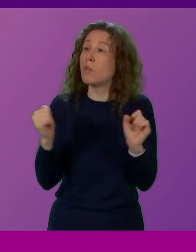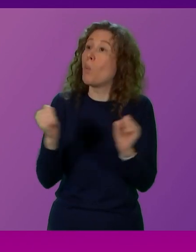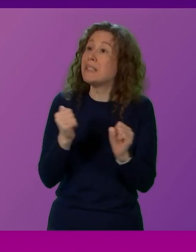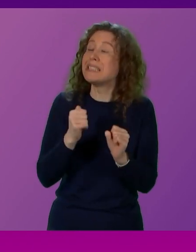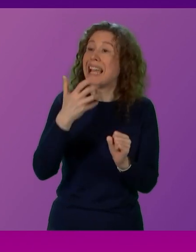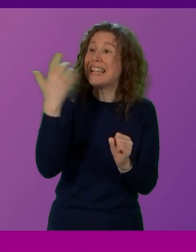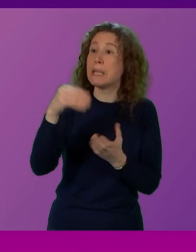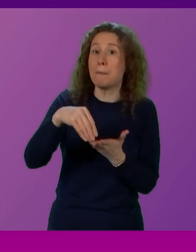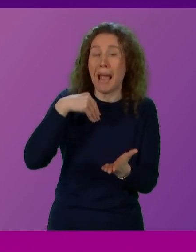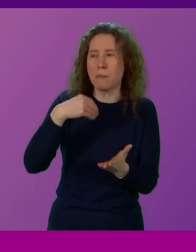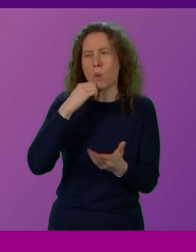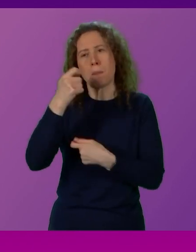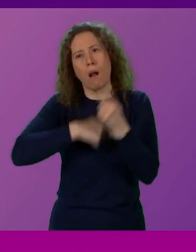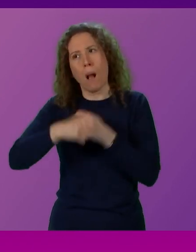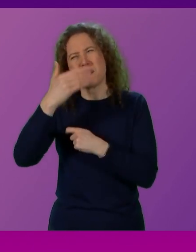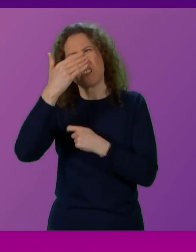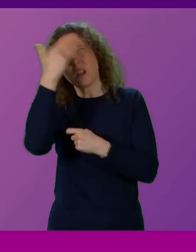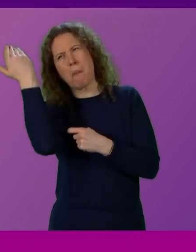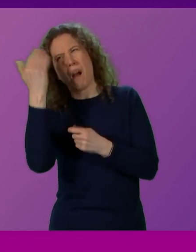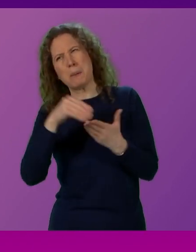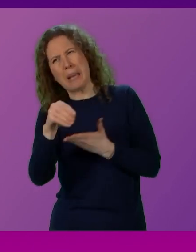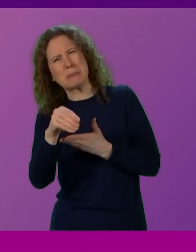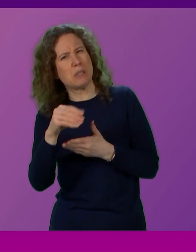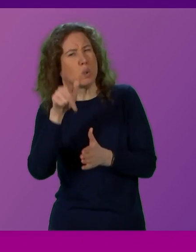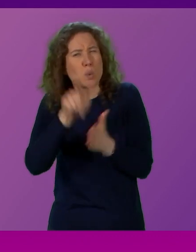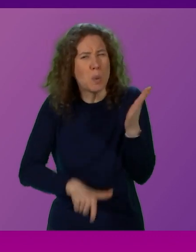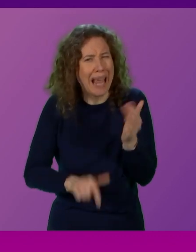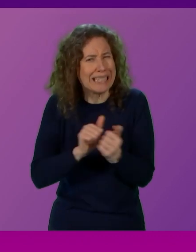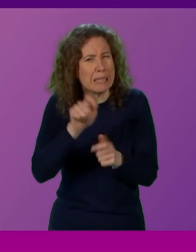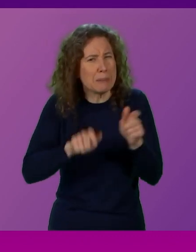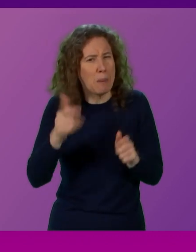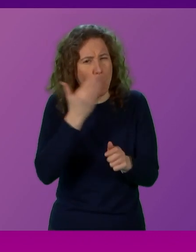up being the Scottish summer payment, paid too late to keep people warm this winter?